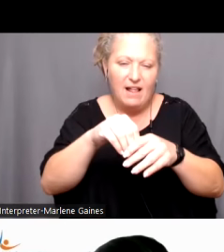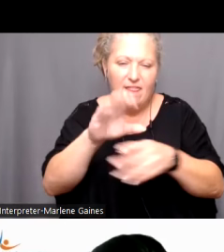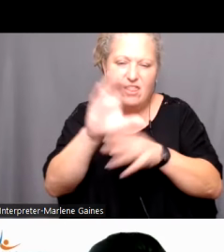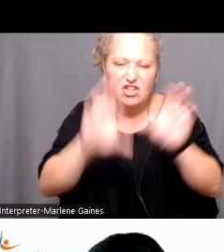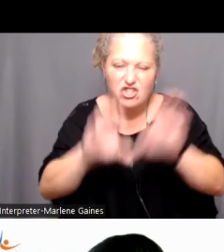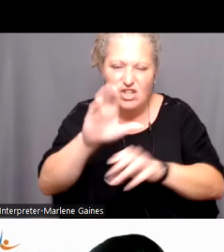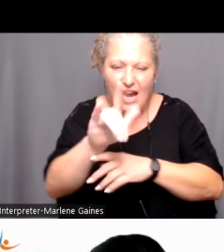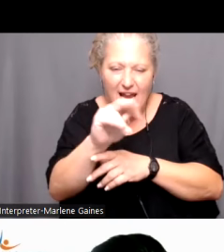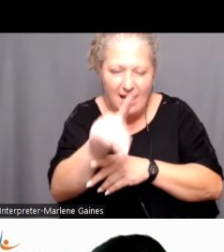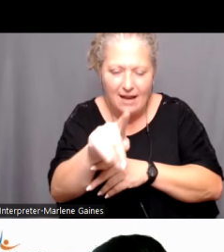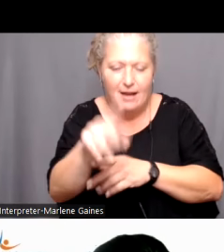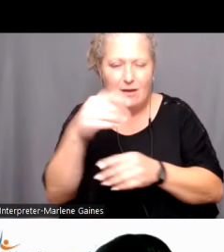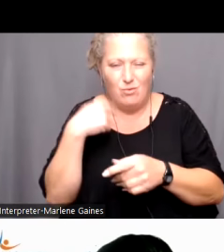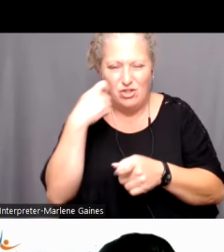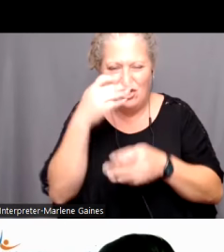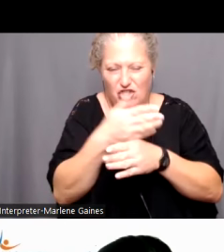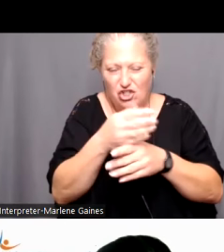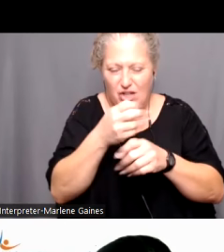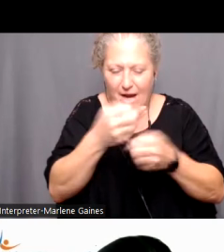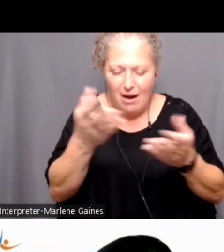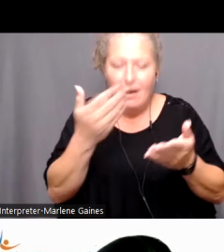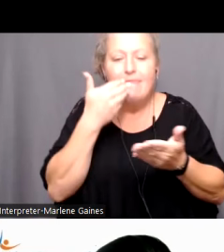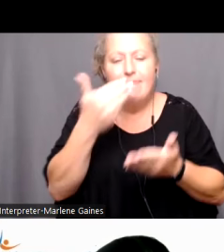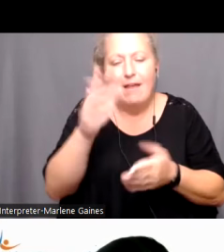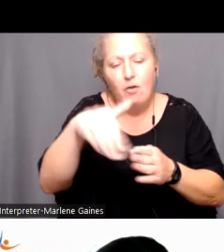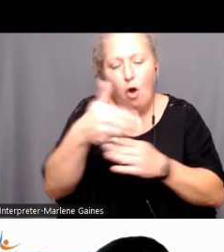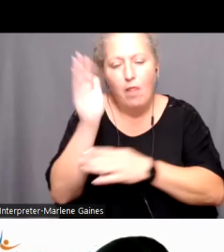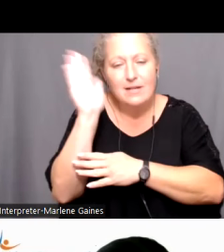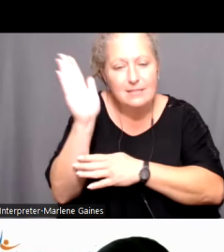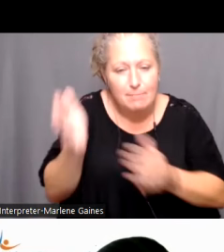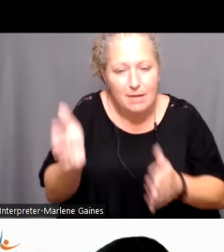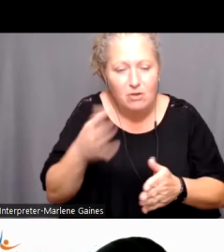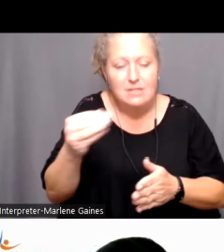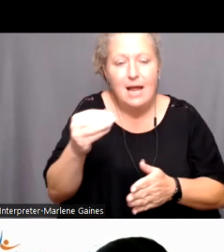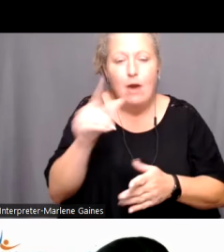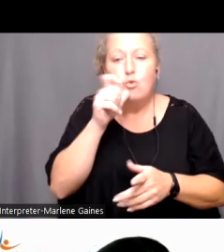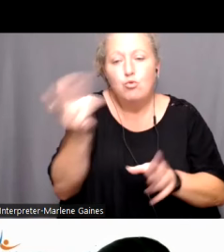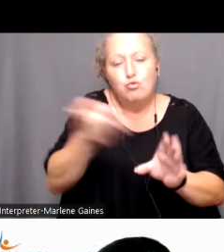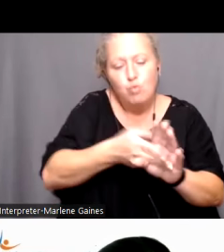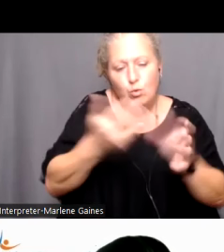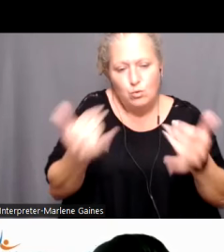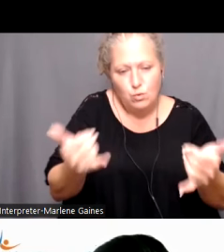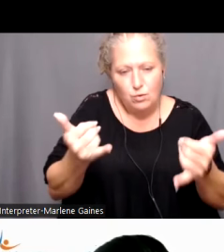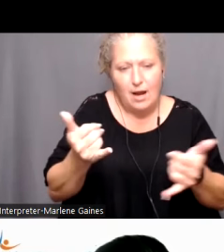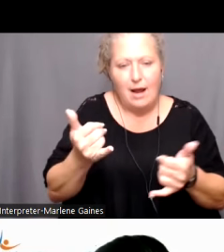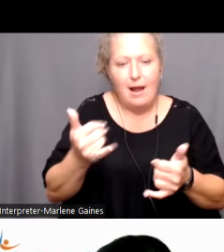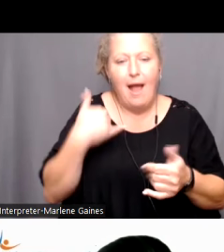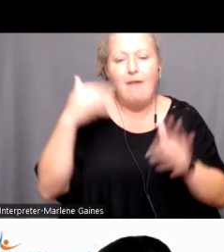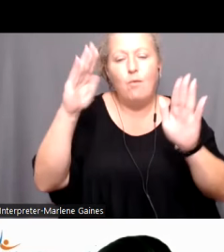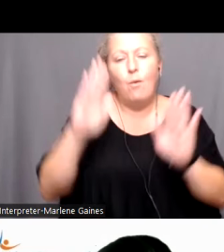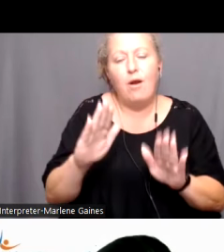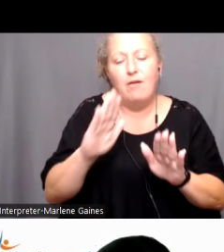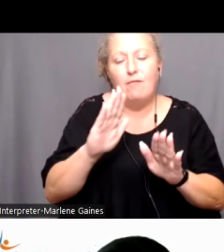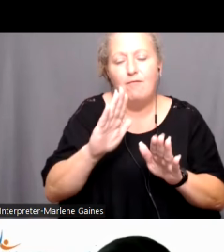Thank you again to all of our speakers and to all of you, for joining today. Have a wonderful rest of your day